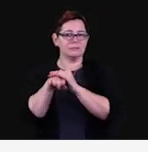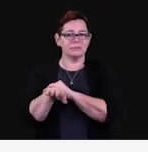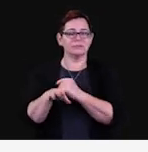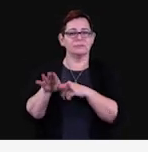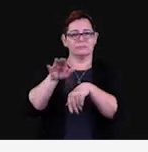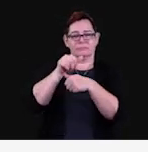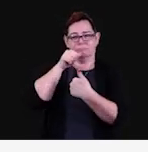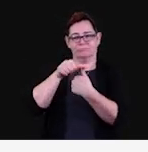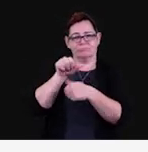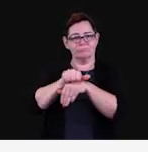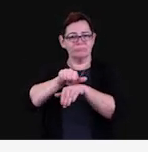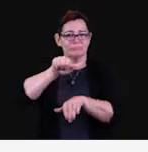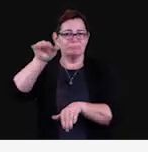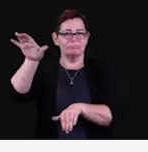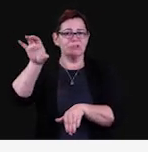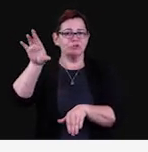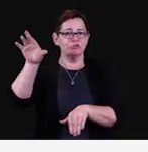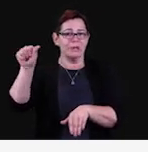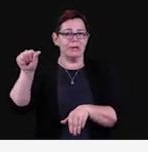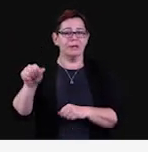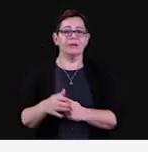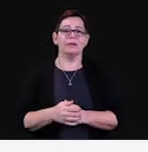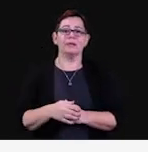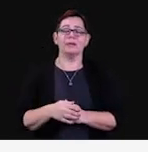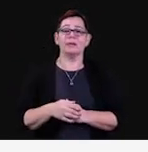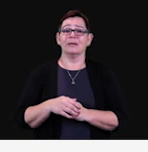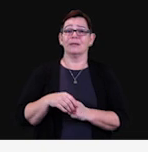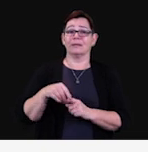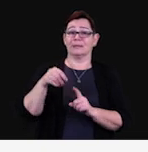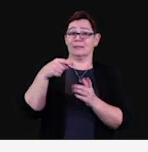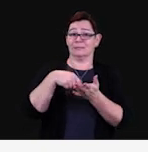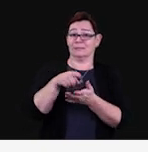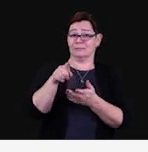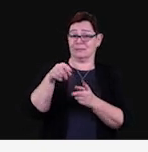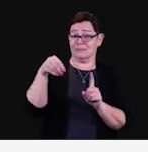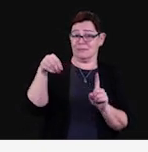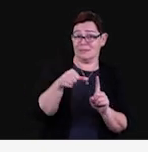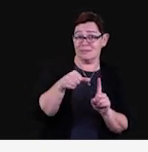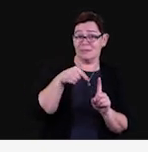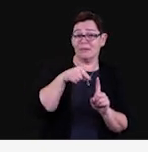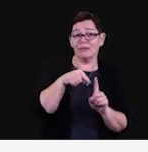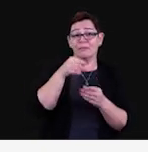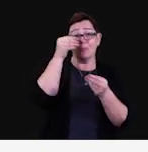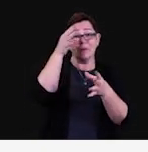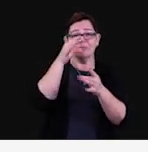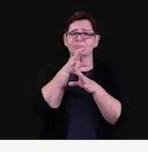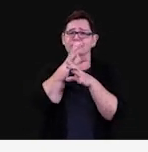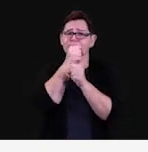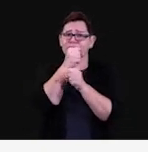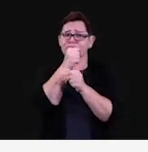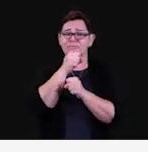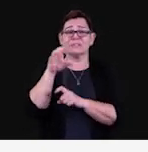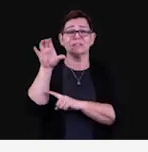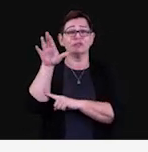Taxpayer information is confidential. The CRA needs your permission to share your tax information with